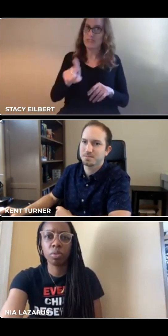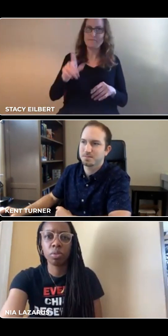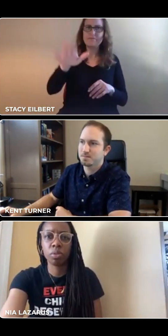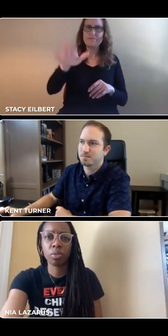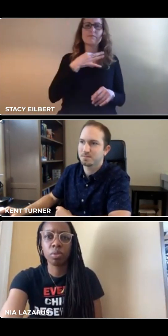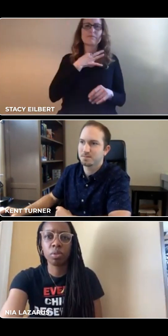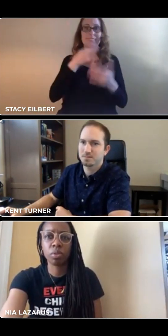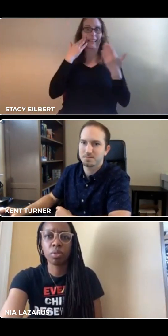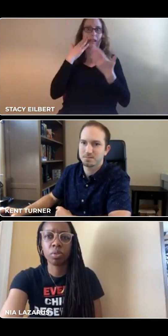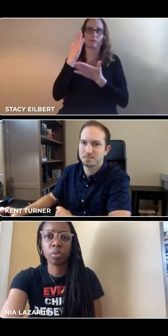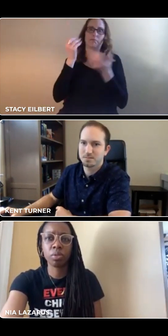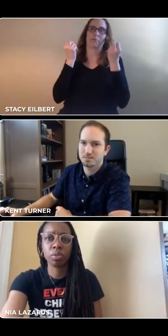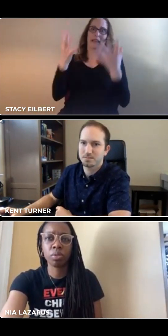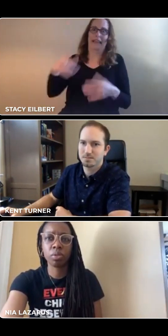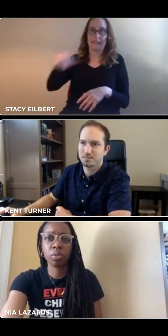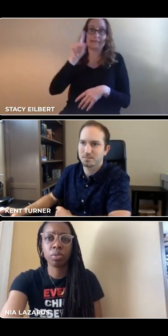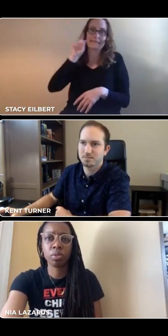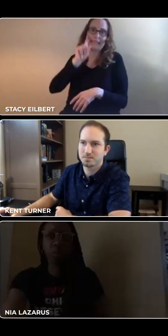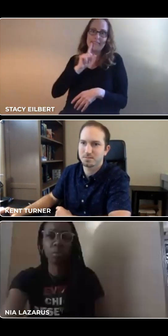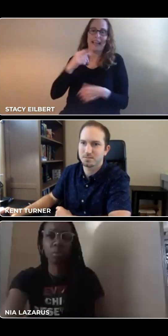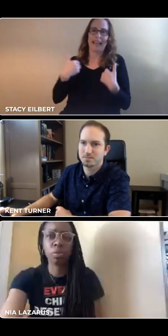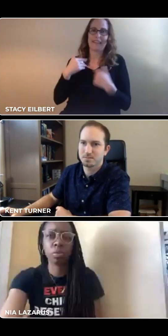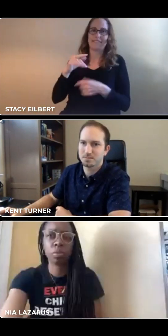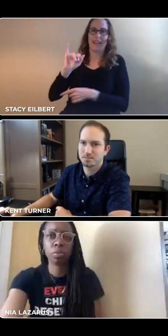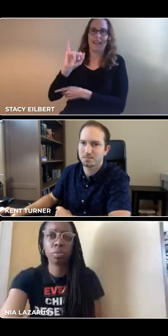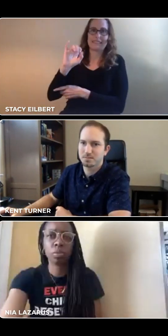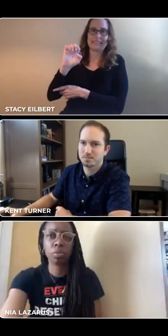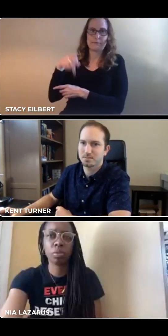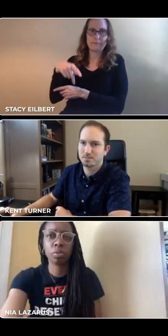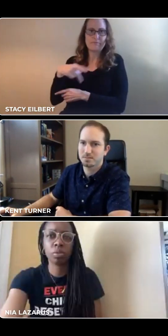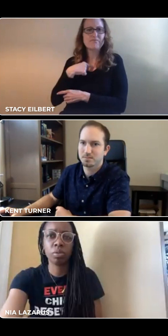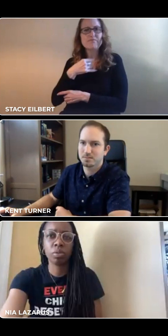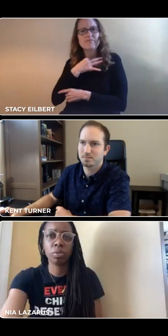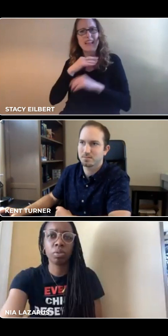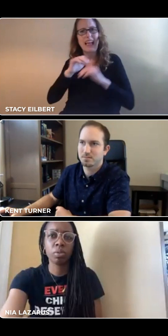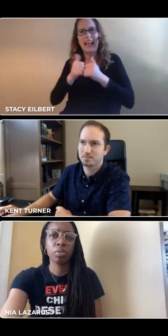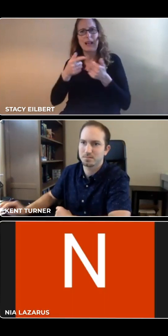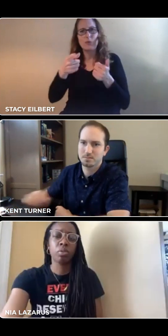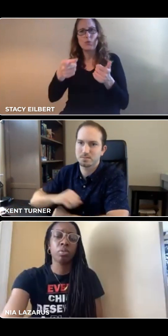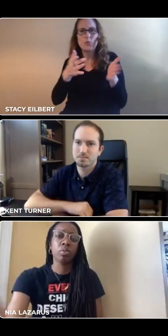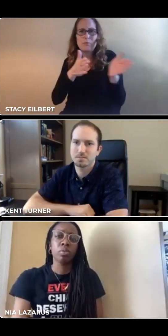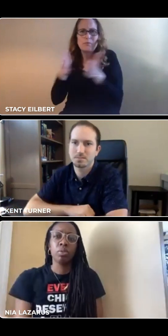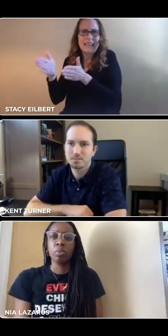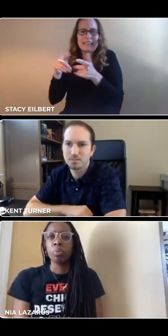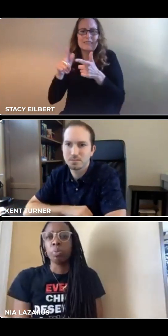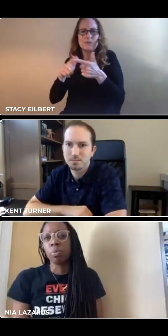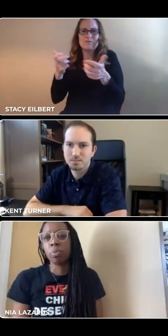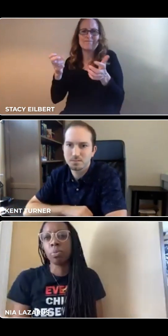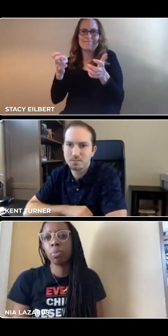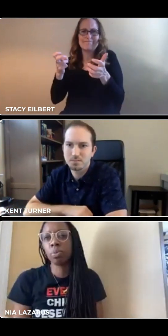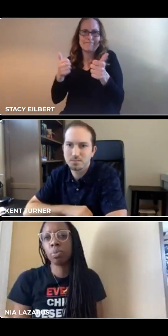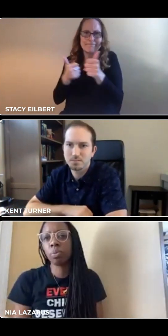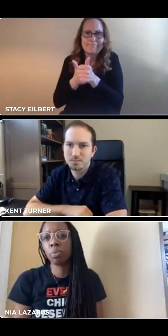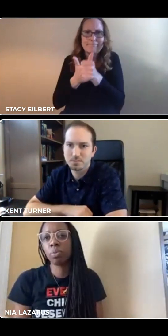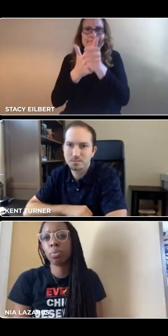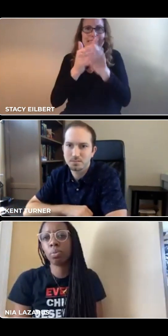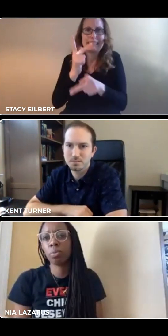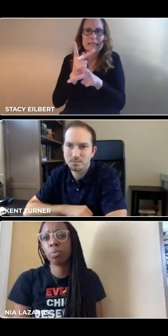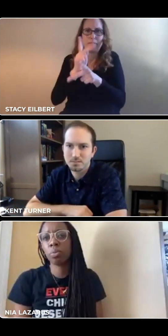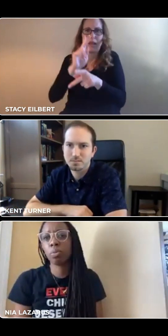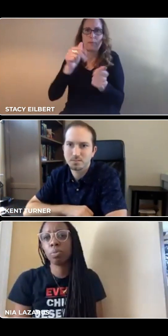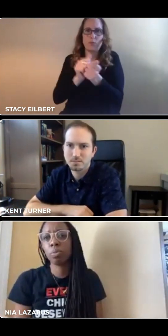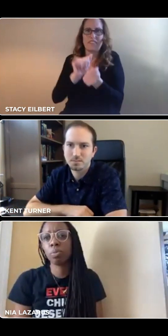Discussion Question #3. Many deaf students have IEPs. So this question is: How do you